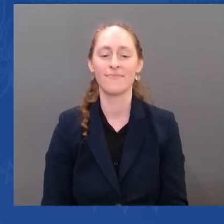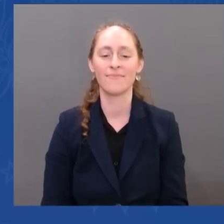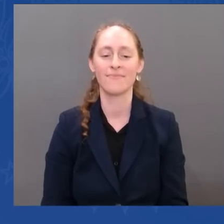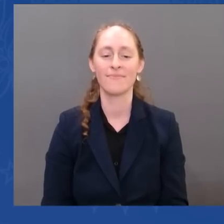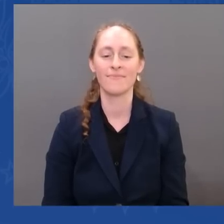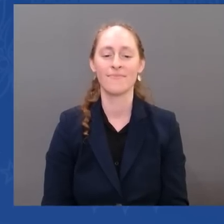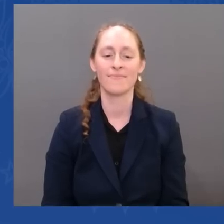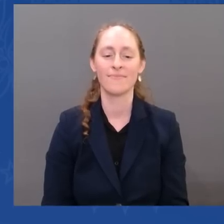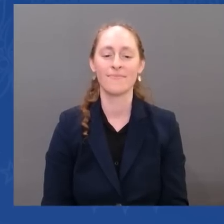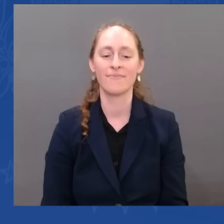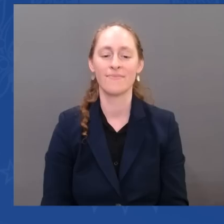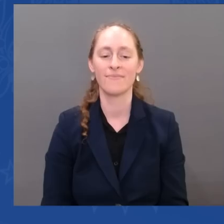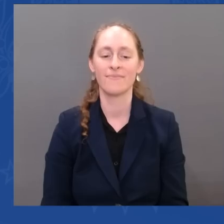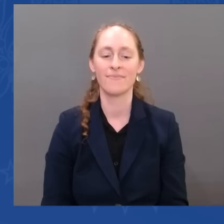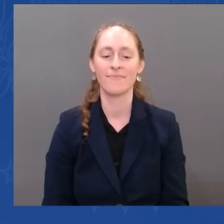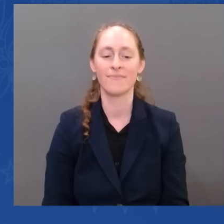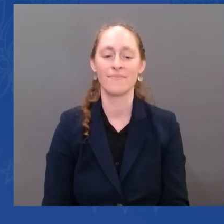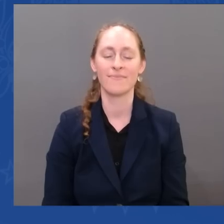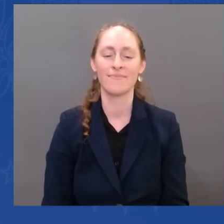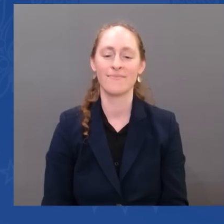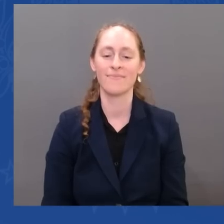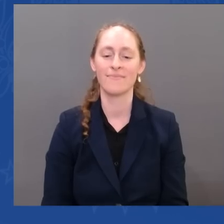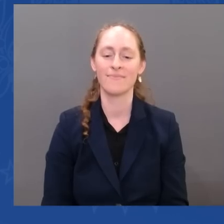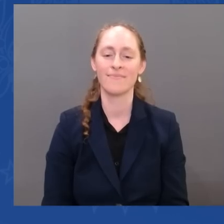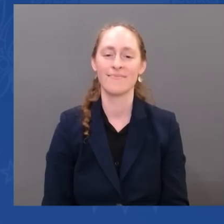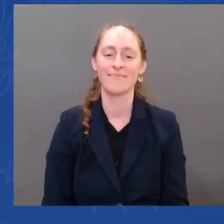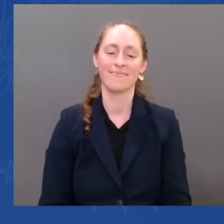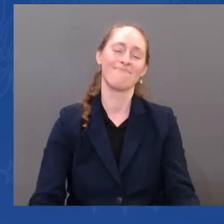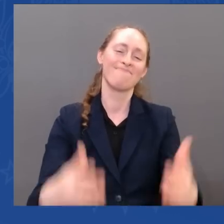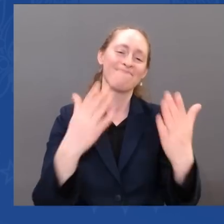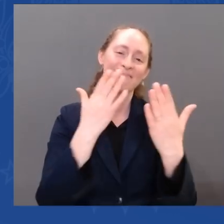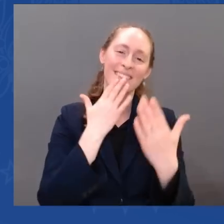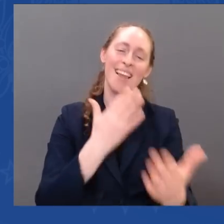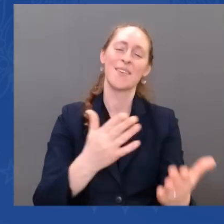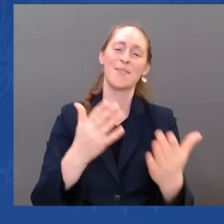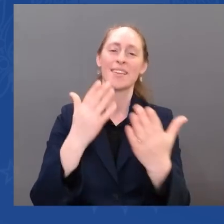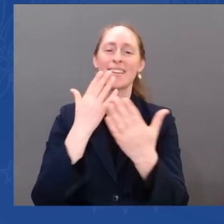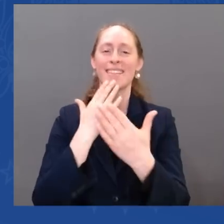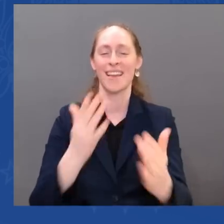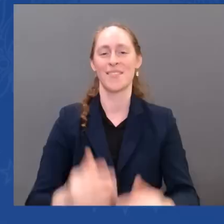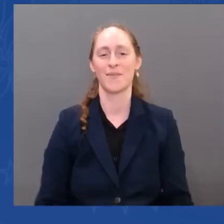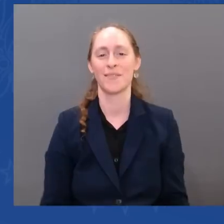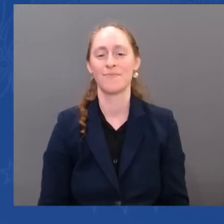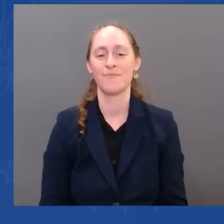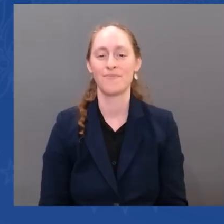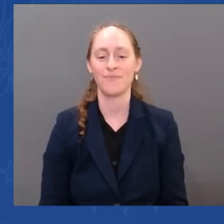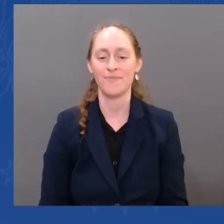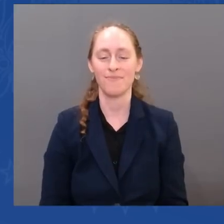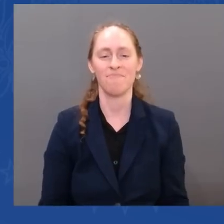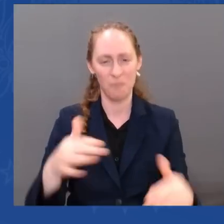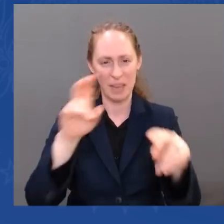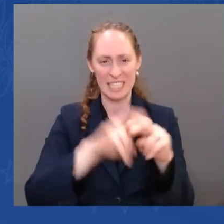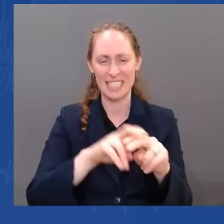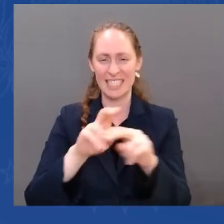Dr. Biden: Thank you, everyone. Please sit down. And thank you, Your Eminence, for your kind words.